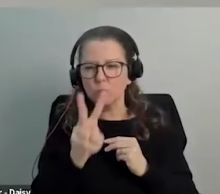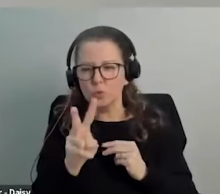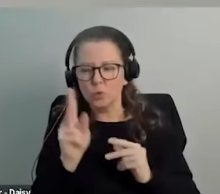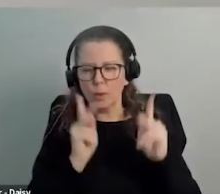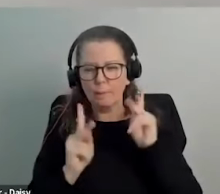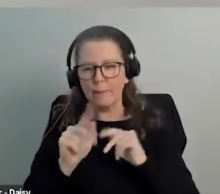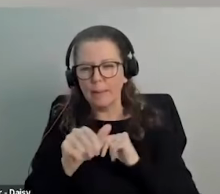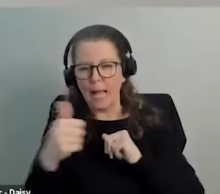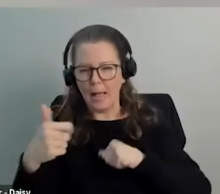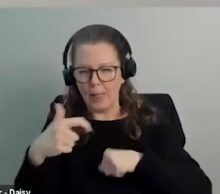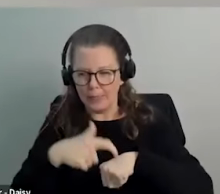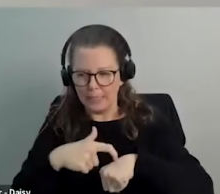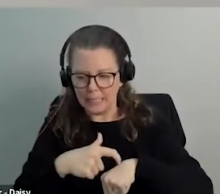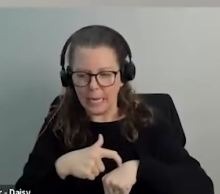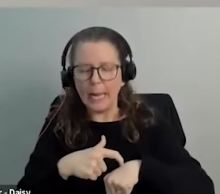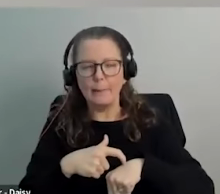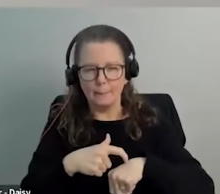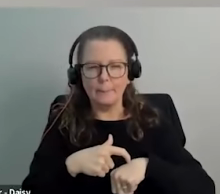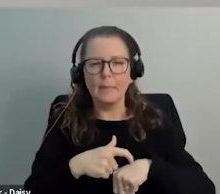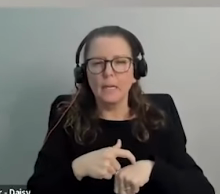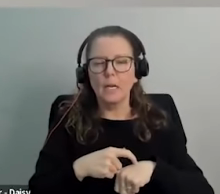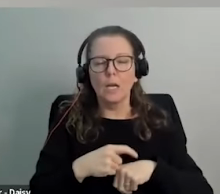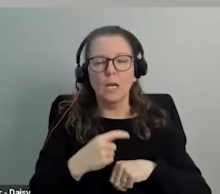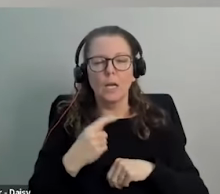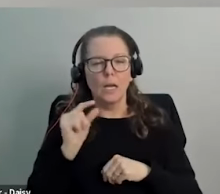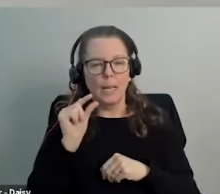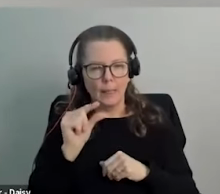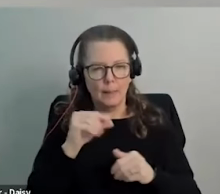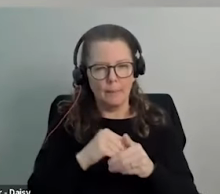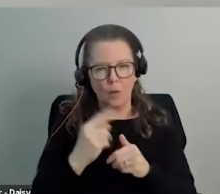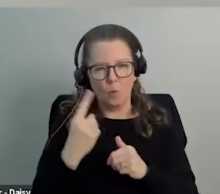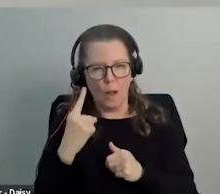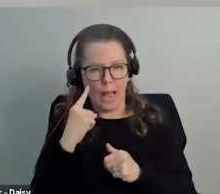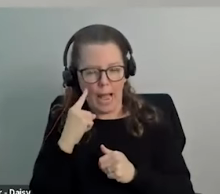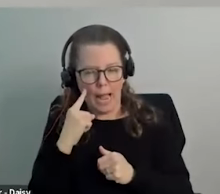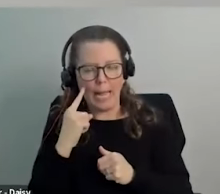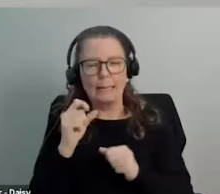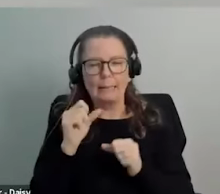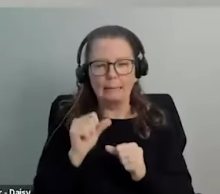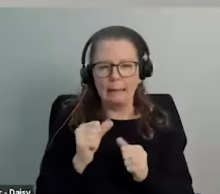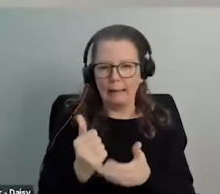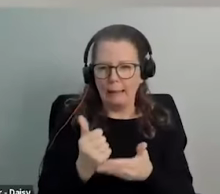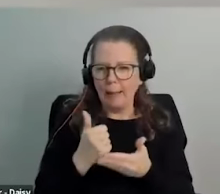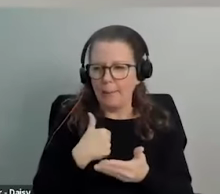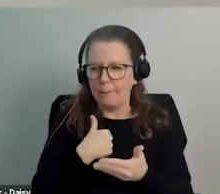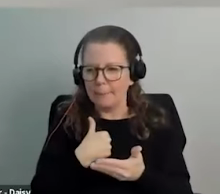with one little field that remains in one eye. And I use that to sort of navigate a large mouse cursor